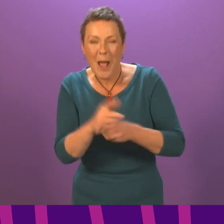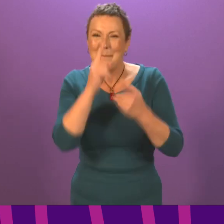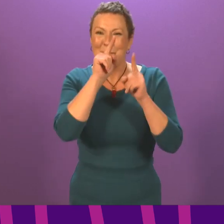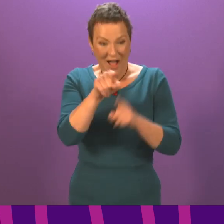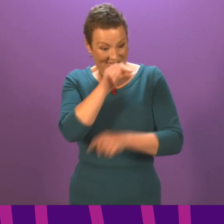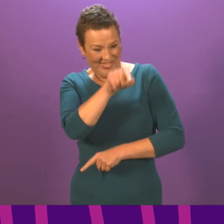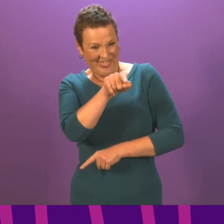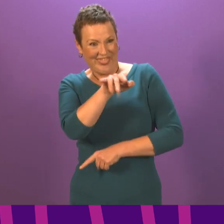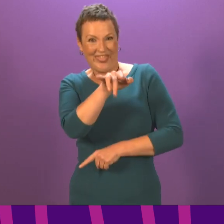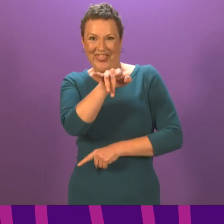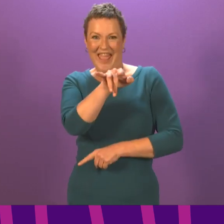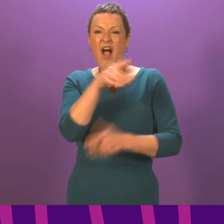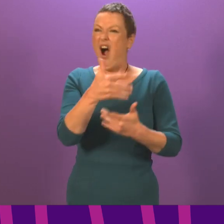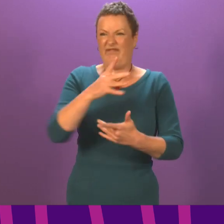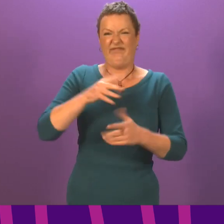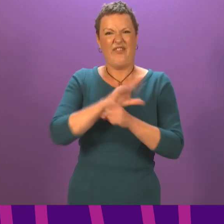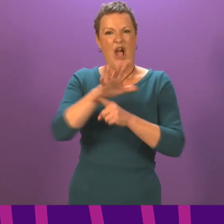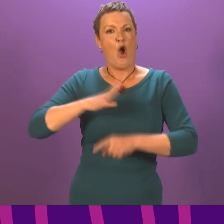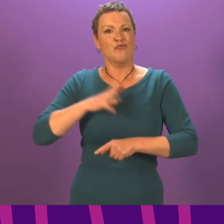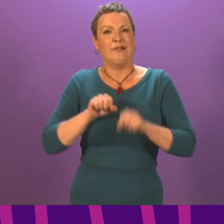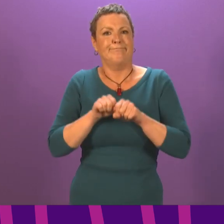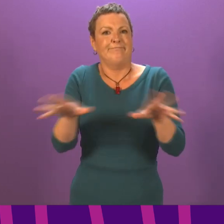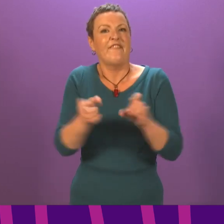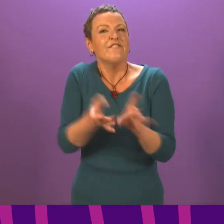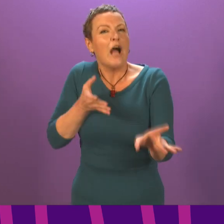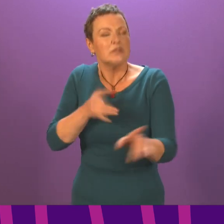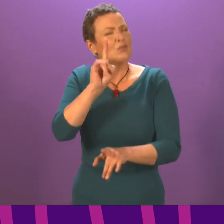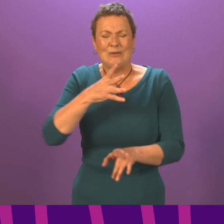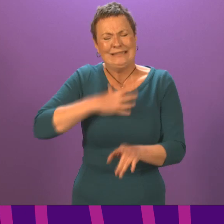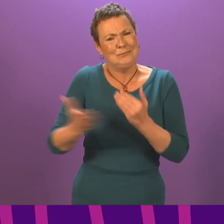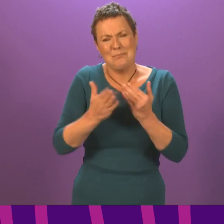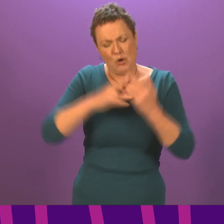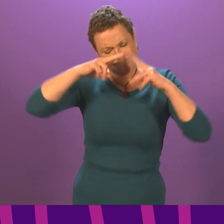the virus is already spreading more rapidly. Further analysis will be necessary to understand